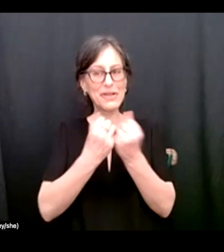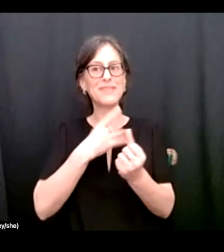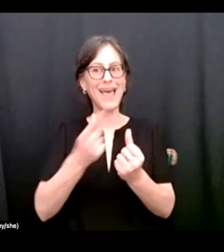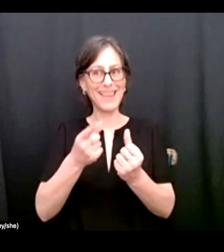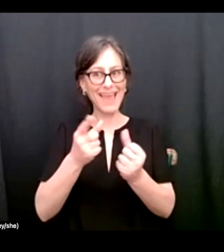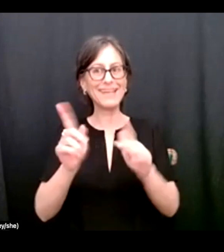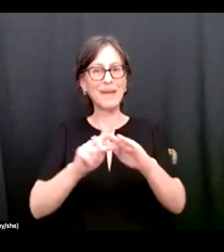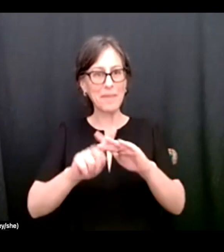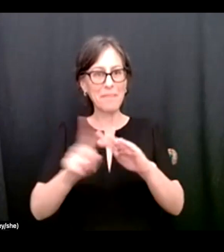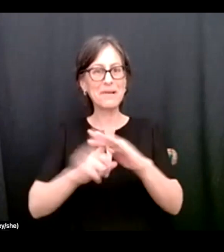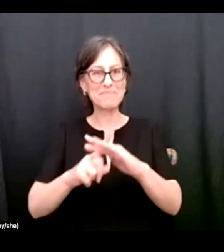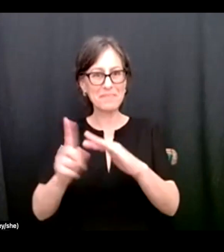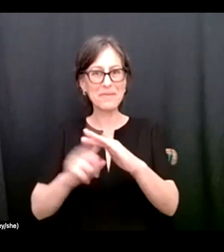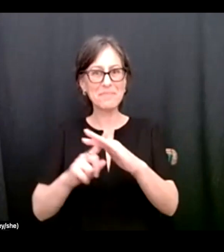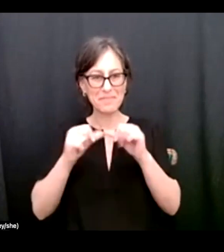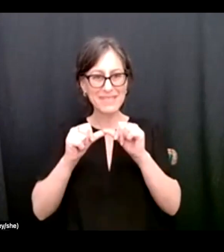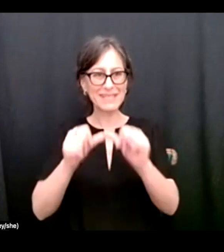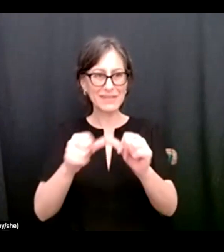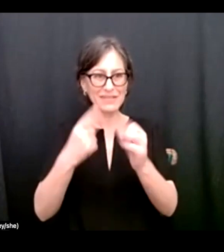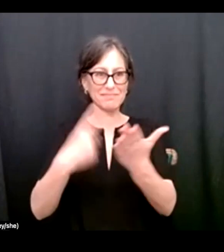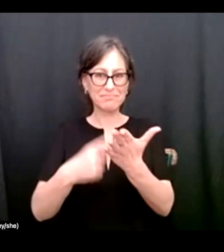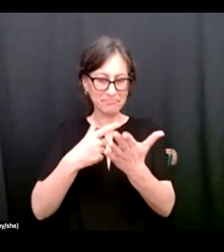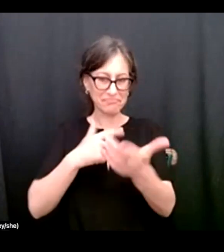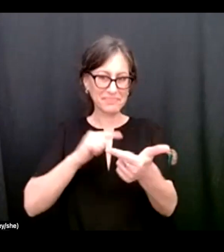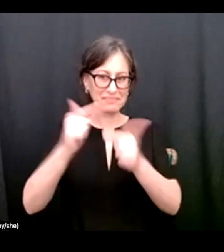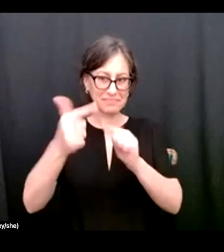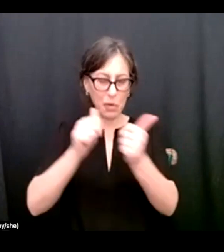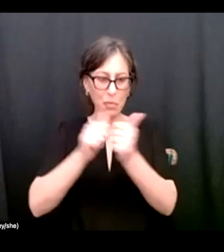that books are still conversing with that piece. I recommend reading it if you haven't read it